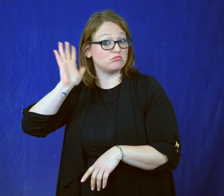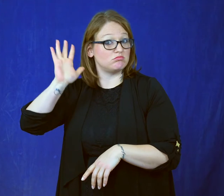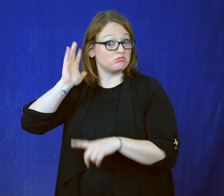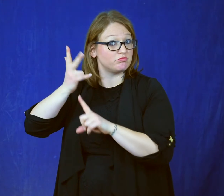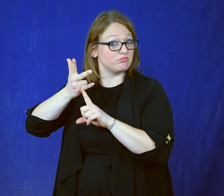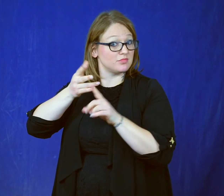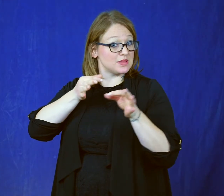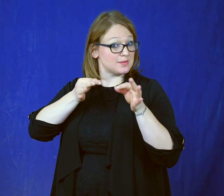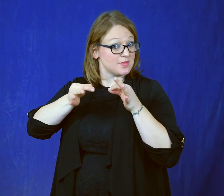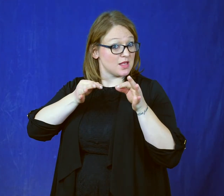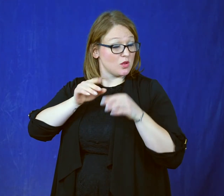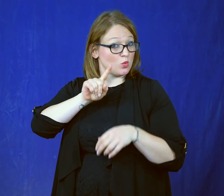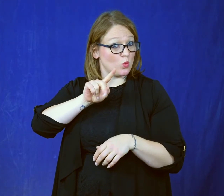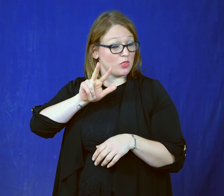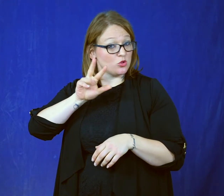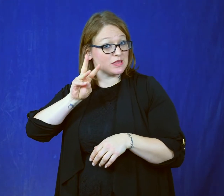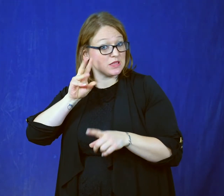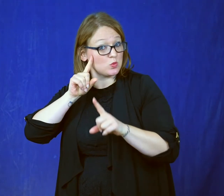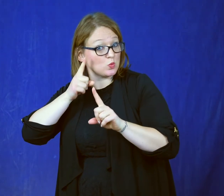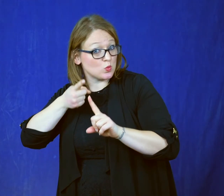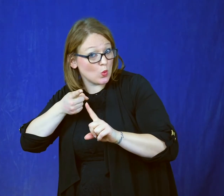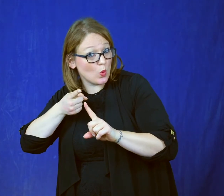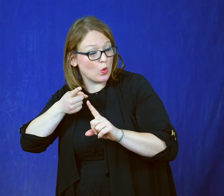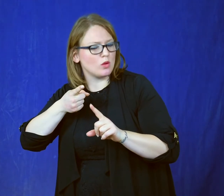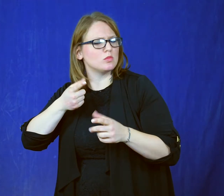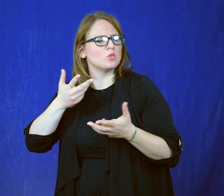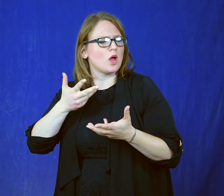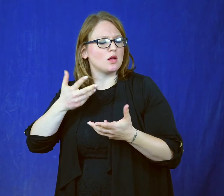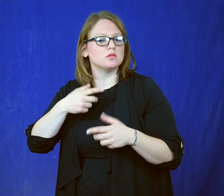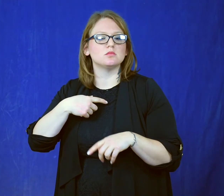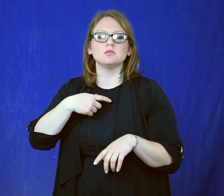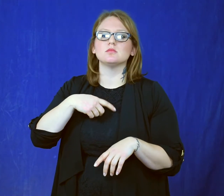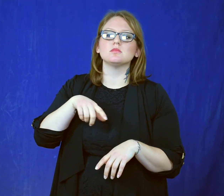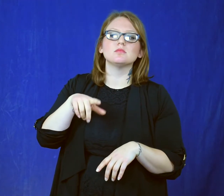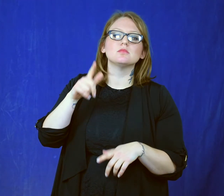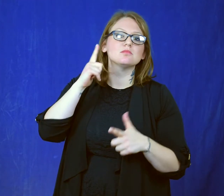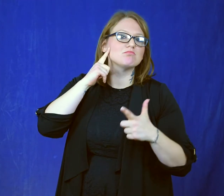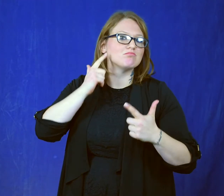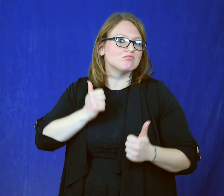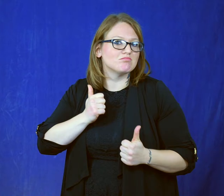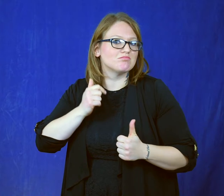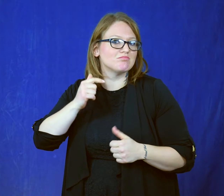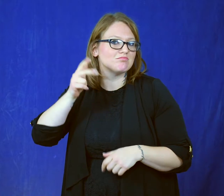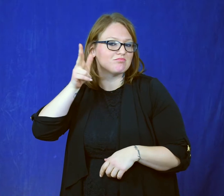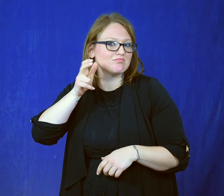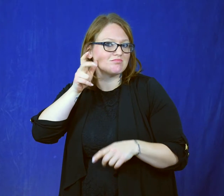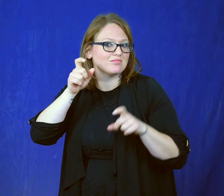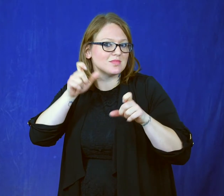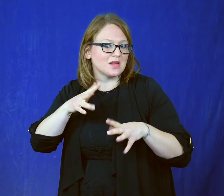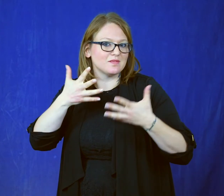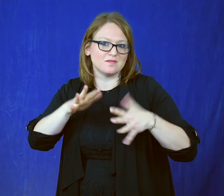Universal Hearing Loss Screening. In case you missed the first video,